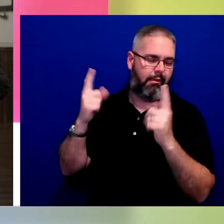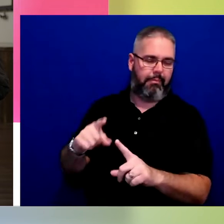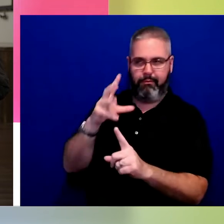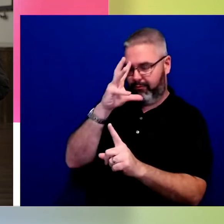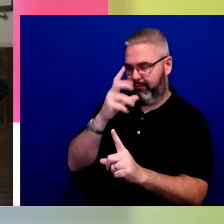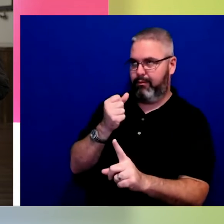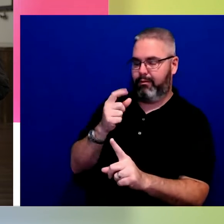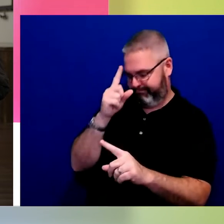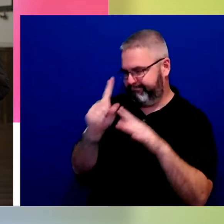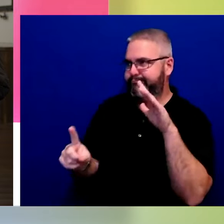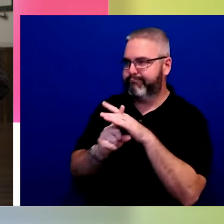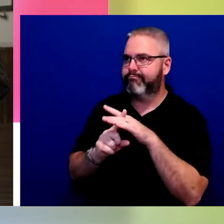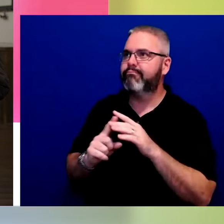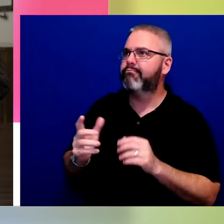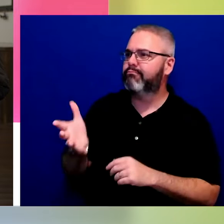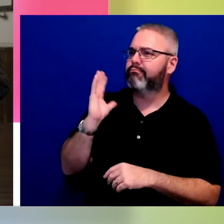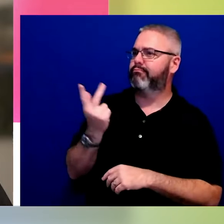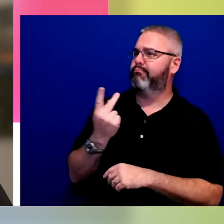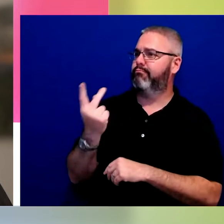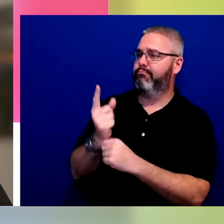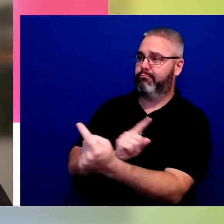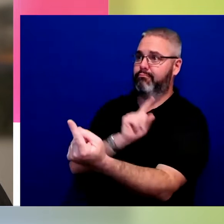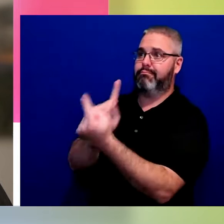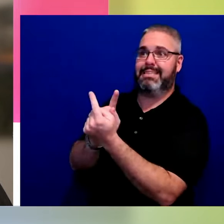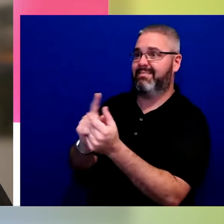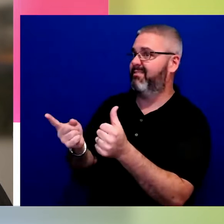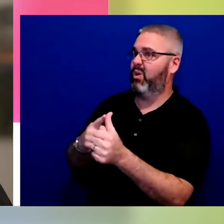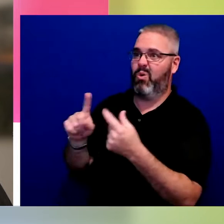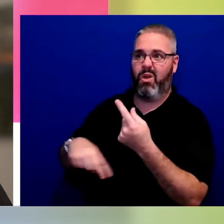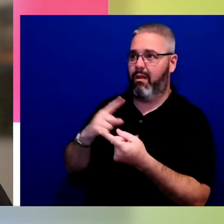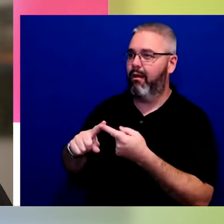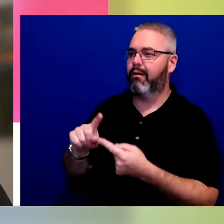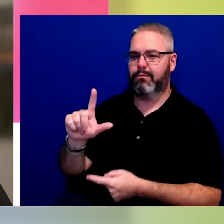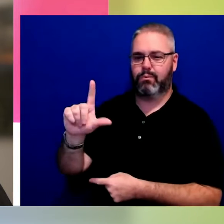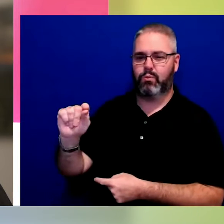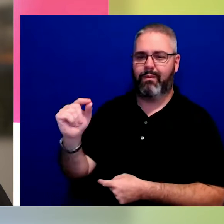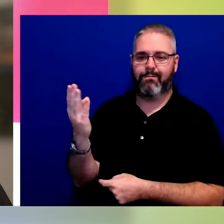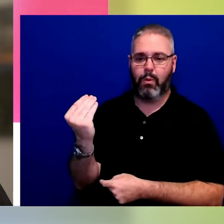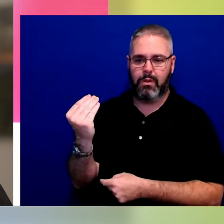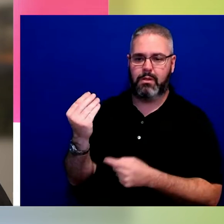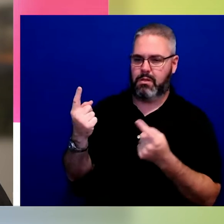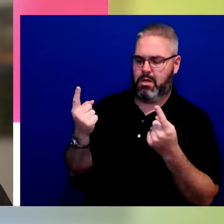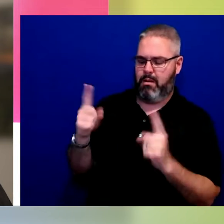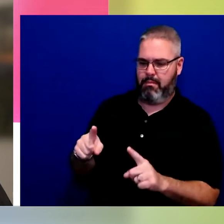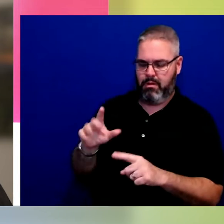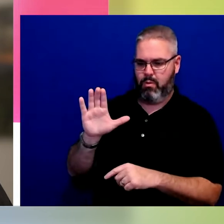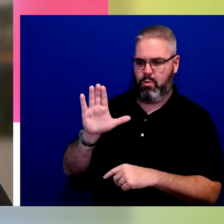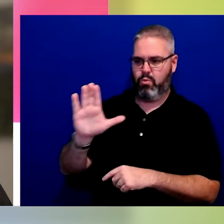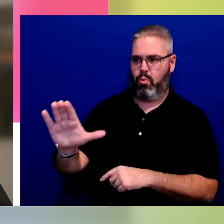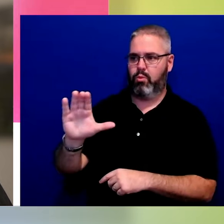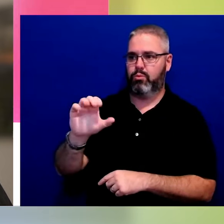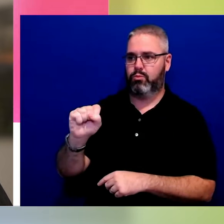which was back in 2014 and it was after your Super Bowl ad,